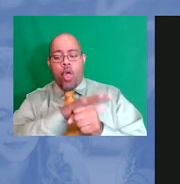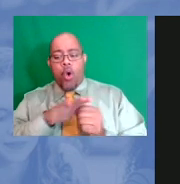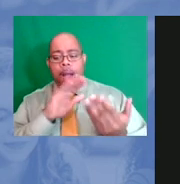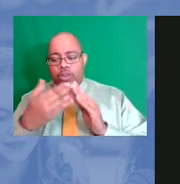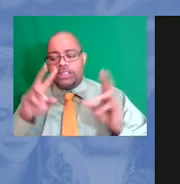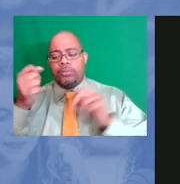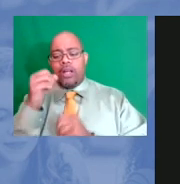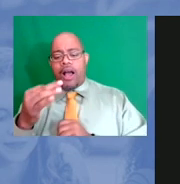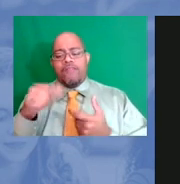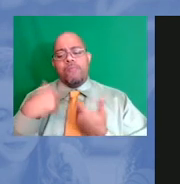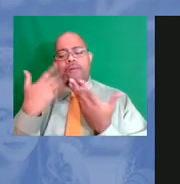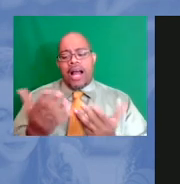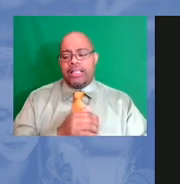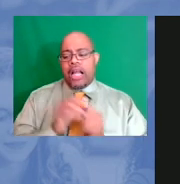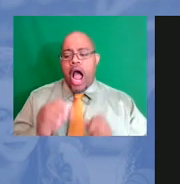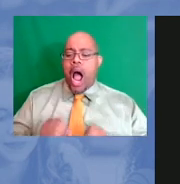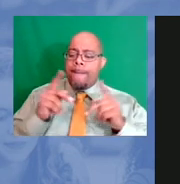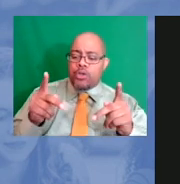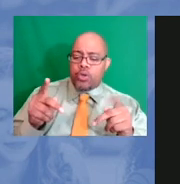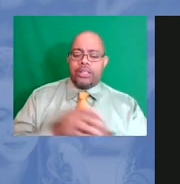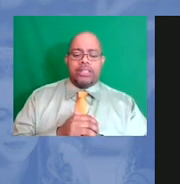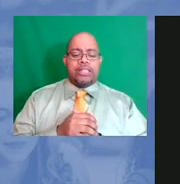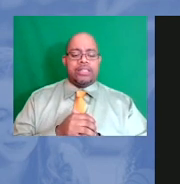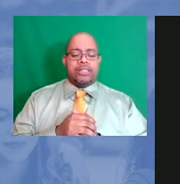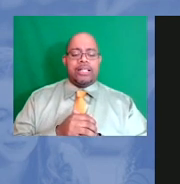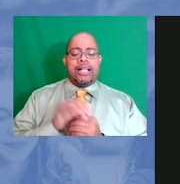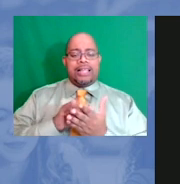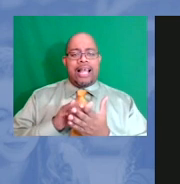OPPORTUNITIES BITES AT THE APPLE IF YOU WILL IN TERMS OF OUR BUSINESSES.